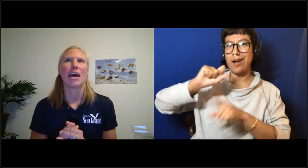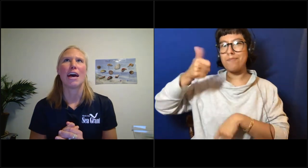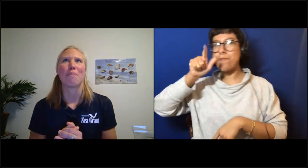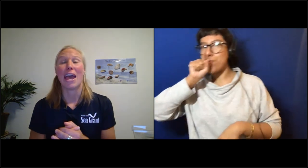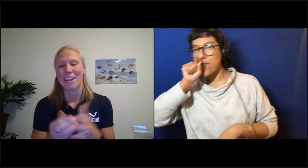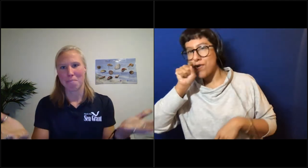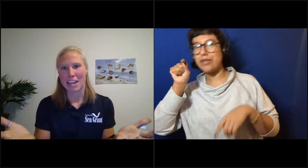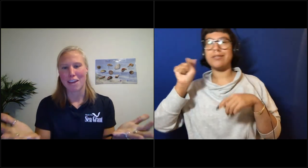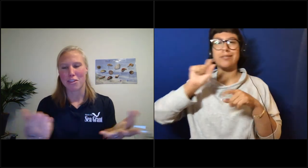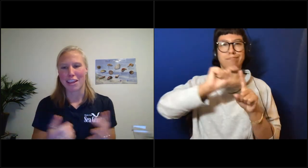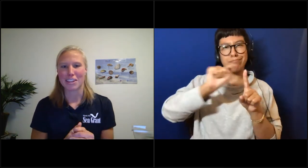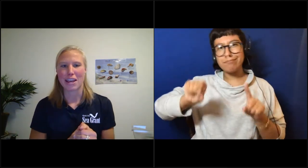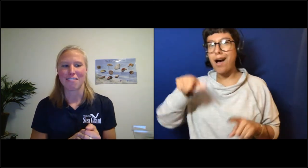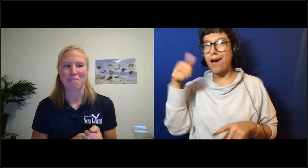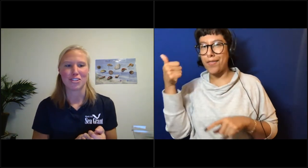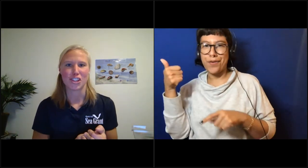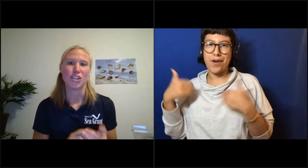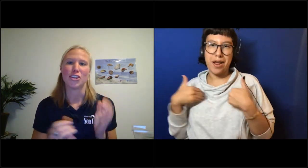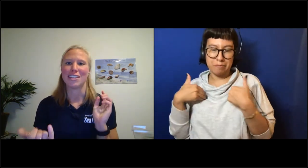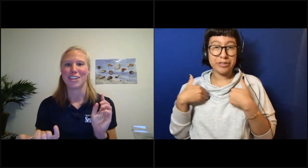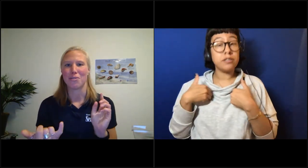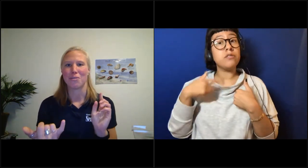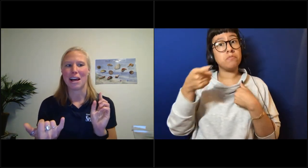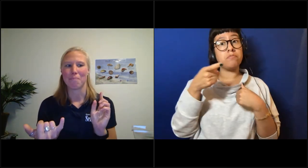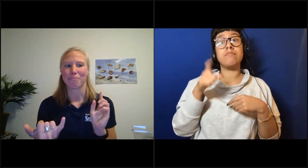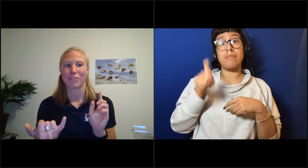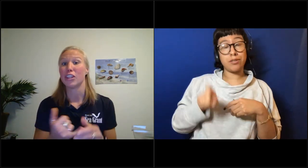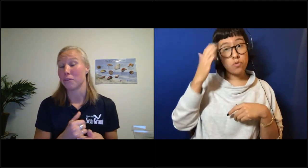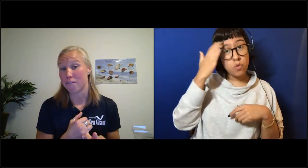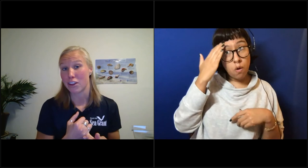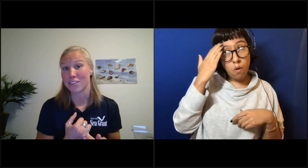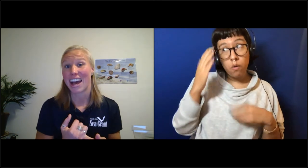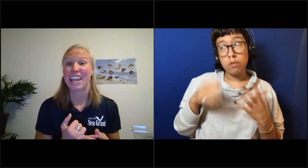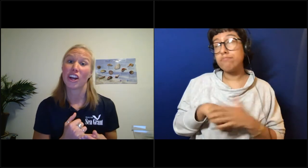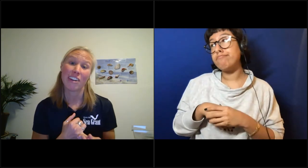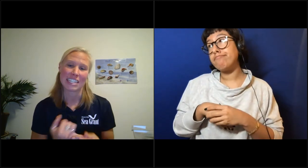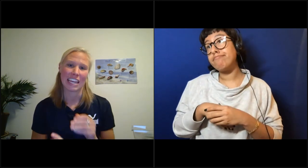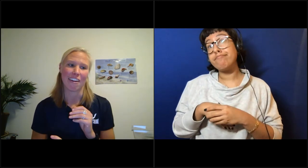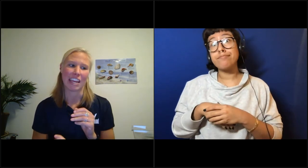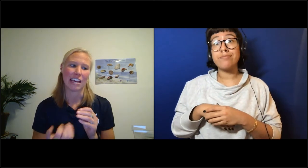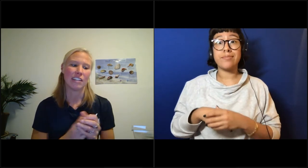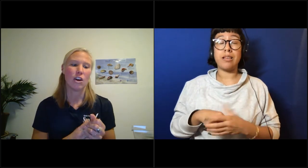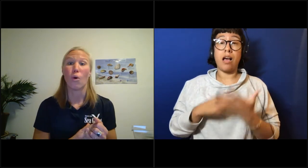And many other things that you guys have mentioned too. You need to know if there's a high current in the area,